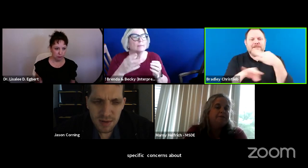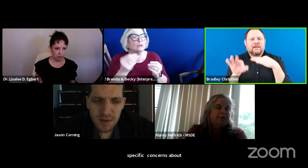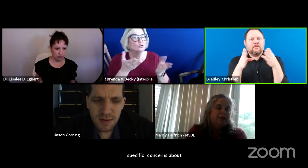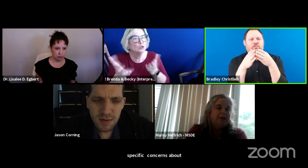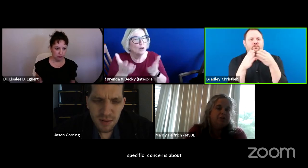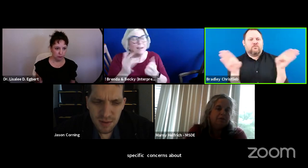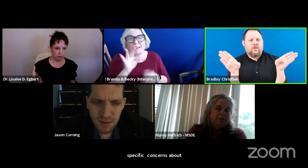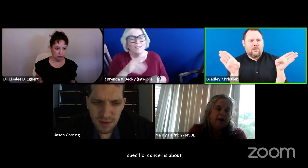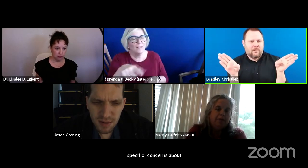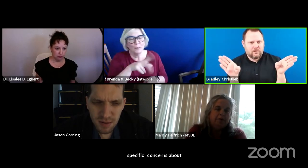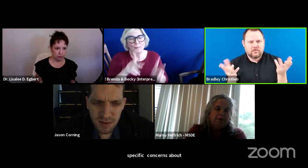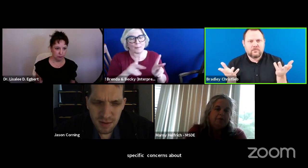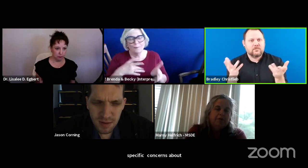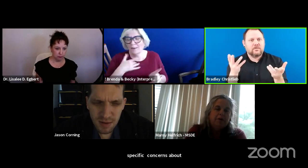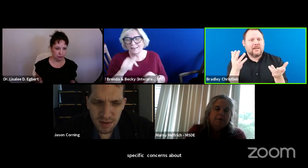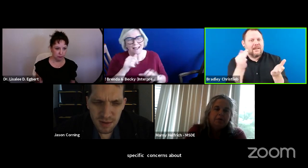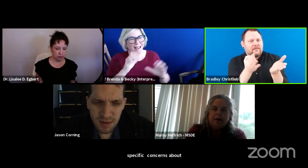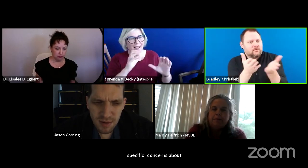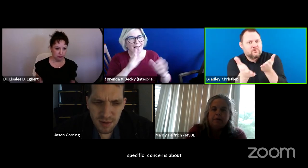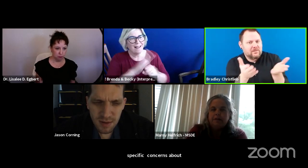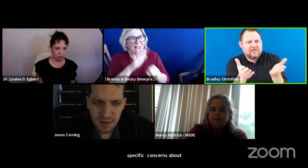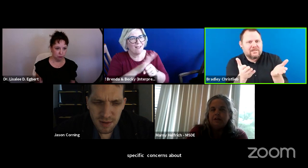communication around those programs or initiatives.